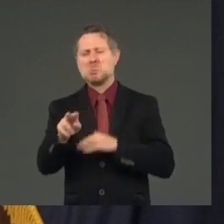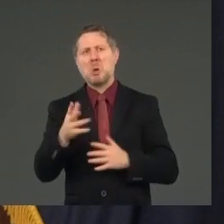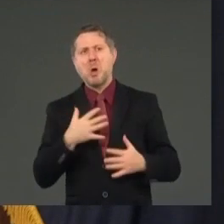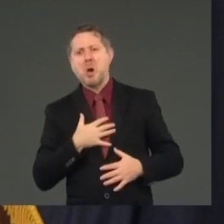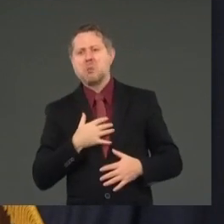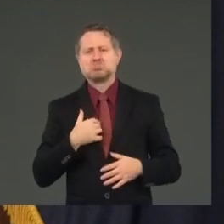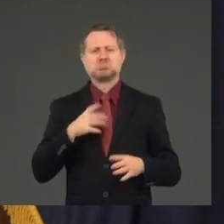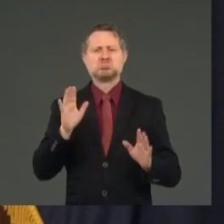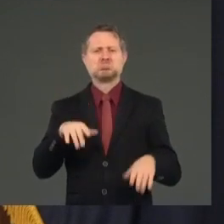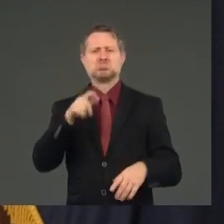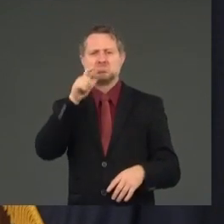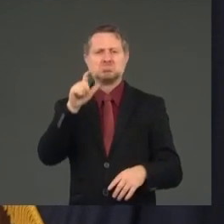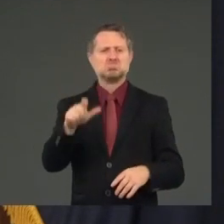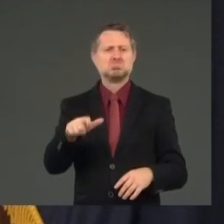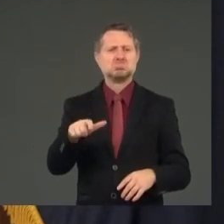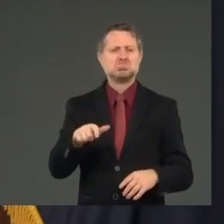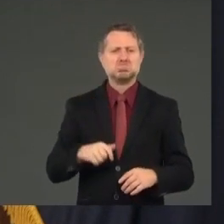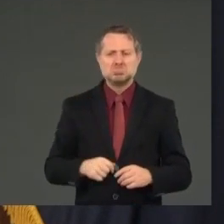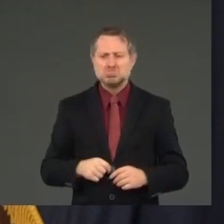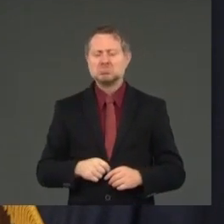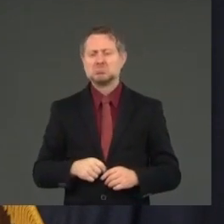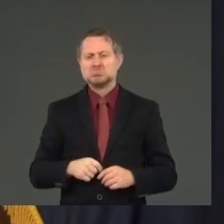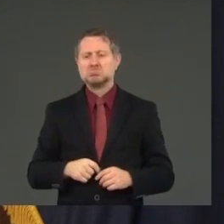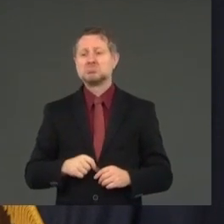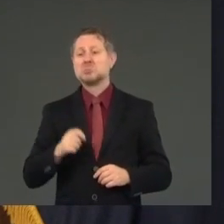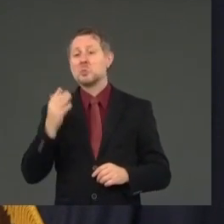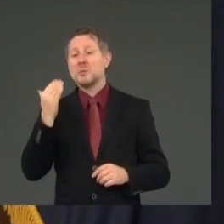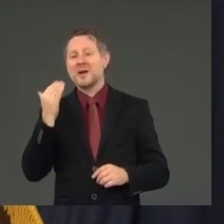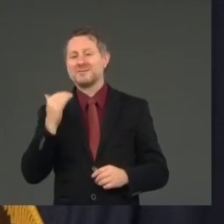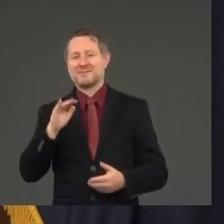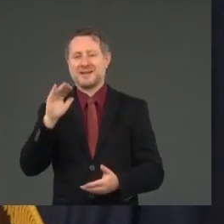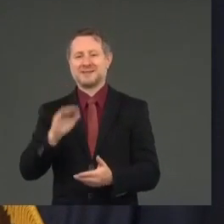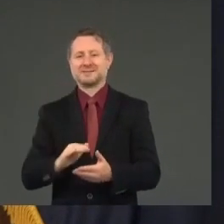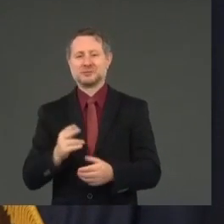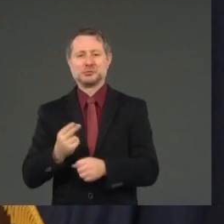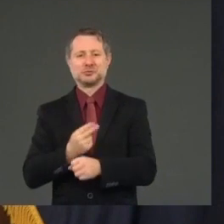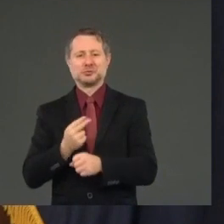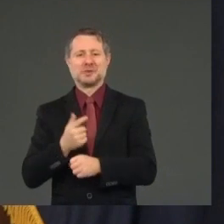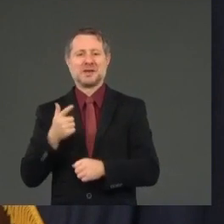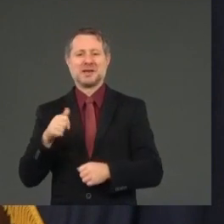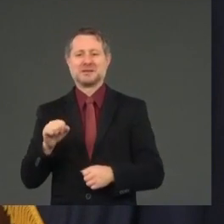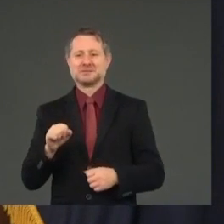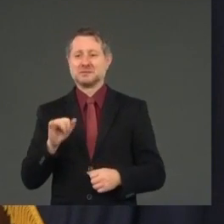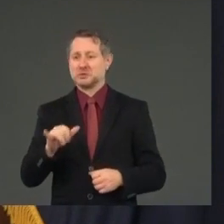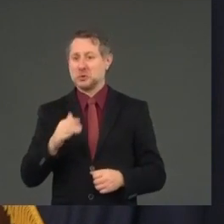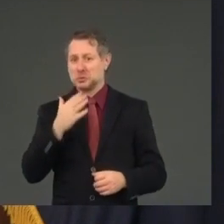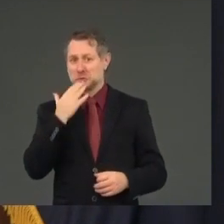PIPELINE. AND THE UTILITY PROVIDERS SAY THEY DON'T EVEN THINK IN THE FUTURE WE'RE GOING TO NEED A NEW